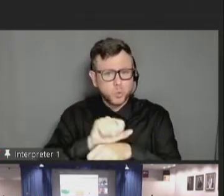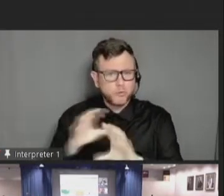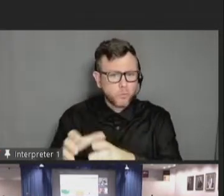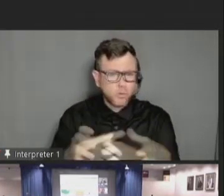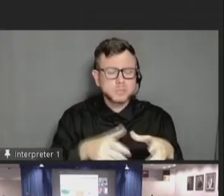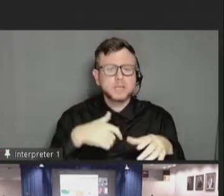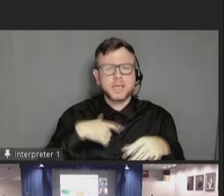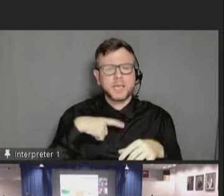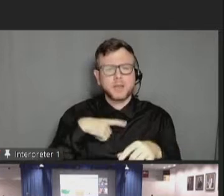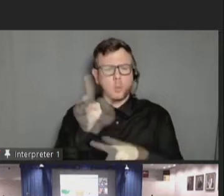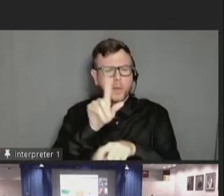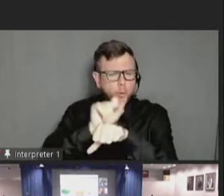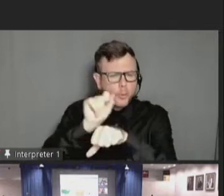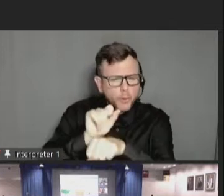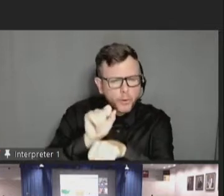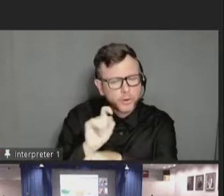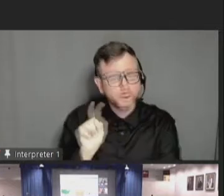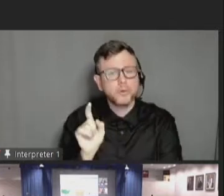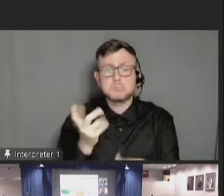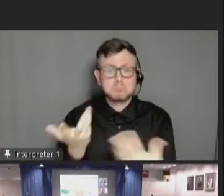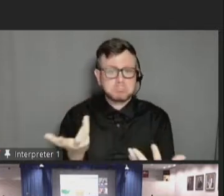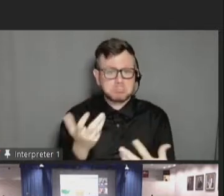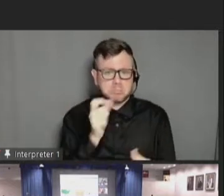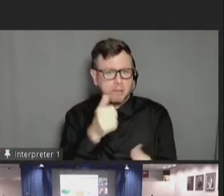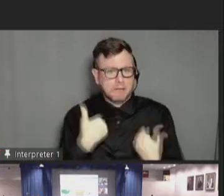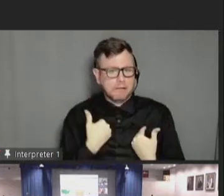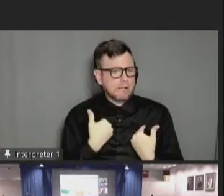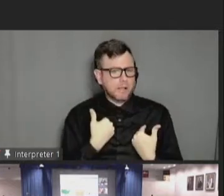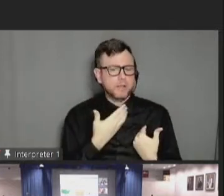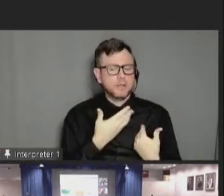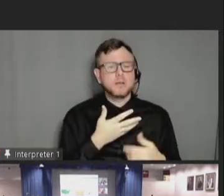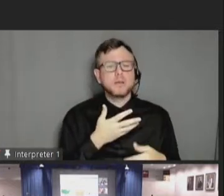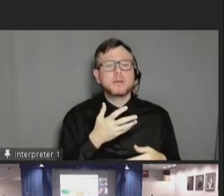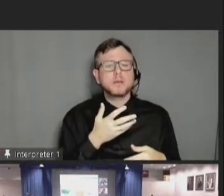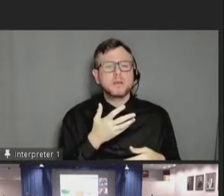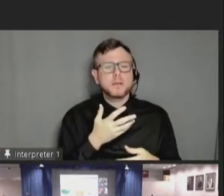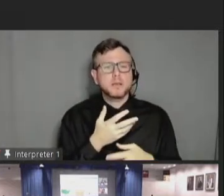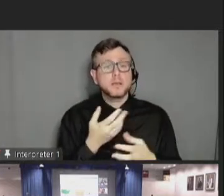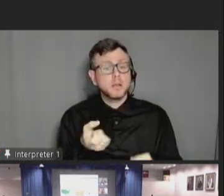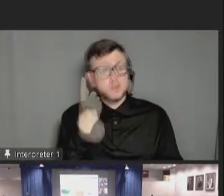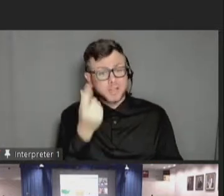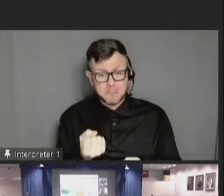It is important to note, however, though, that many states, over two dozen,